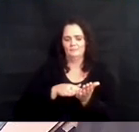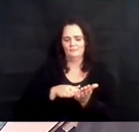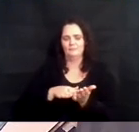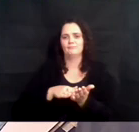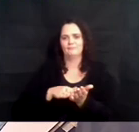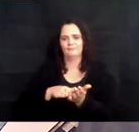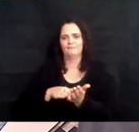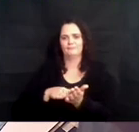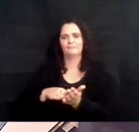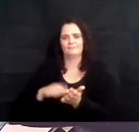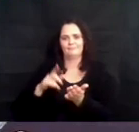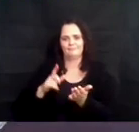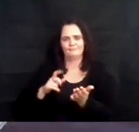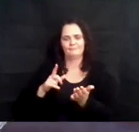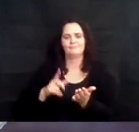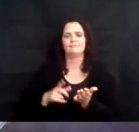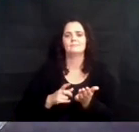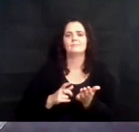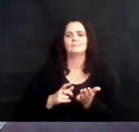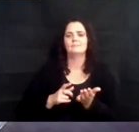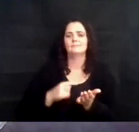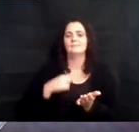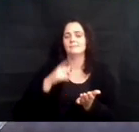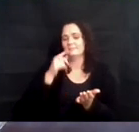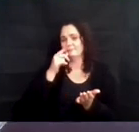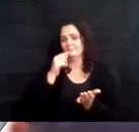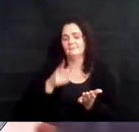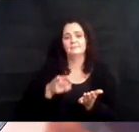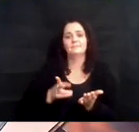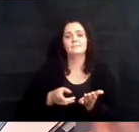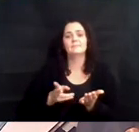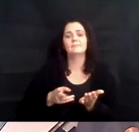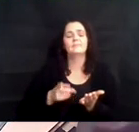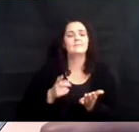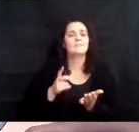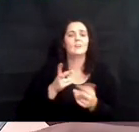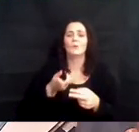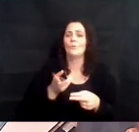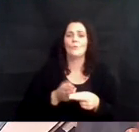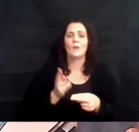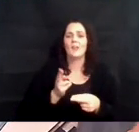frame, alright and I can just keep doing this very very quickly.